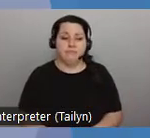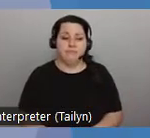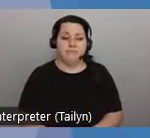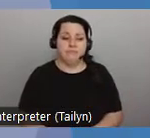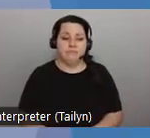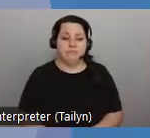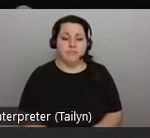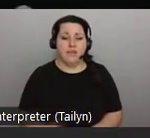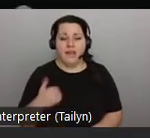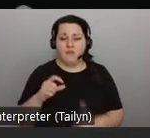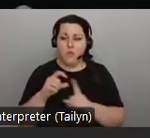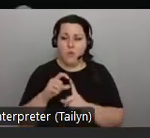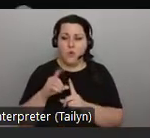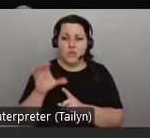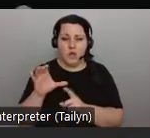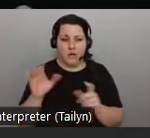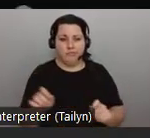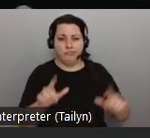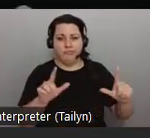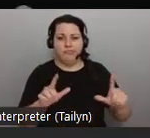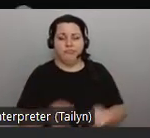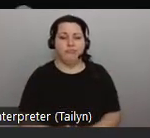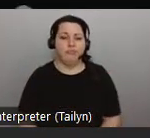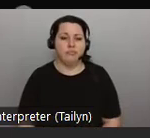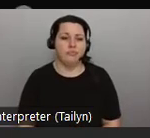now let's get into the demonstration portion. So I have a Word document up your